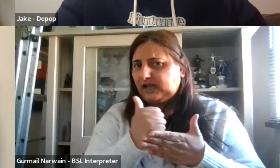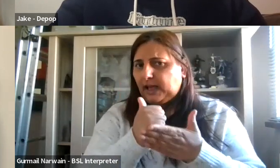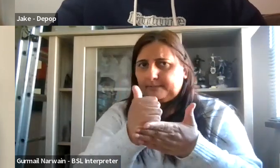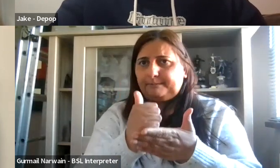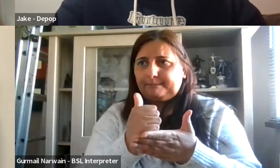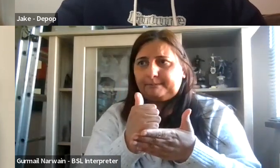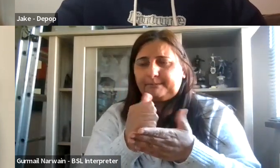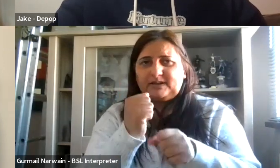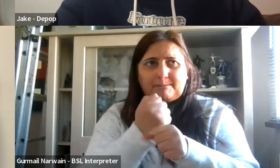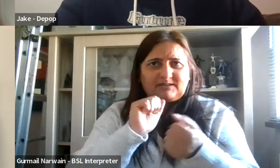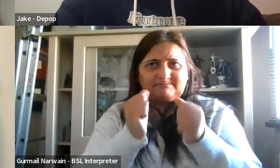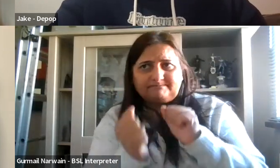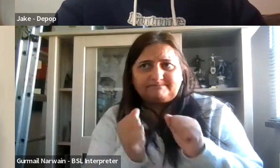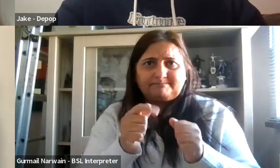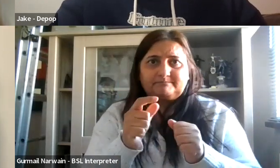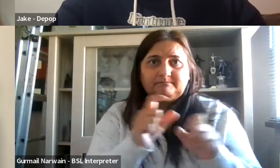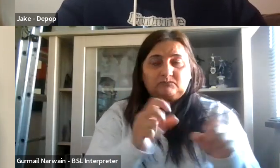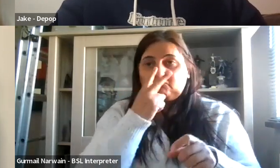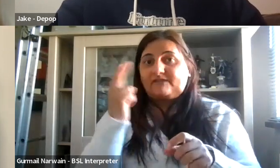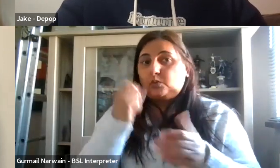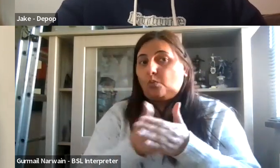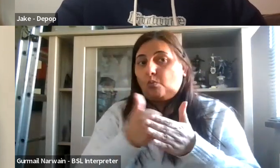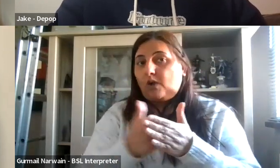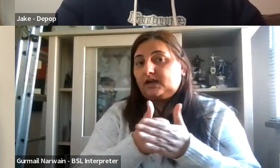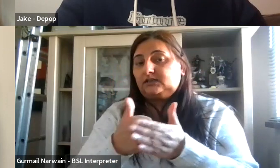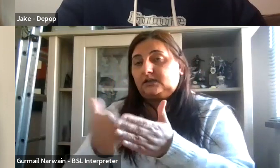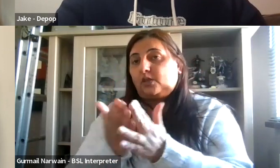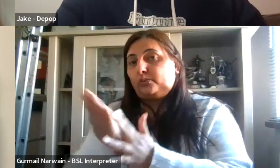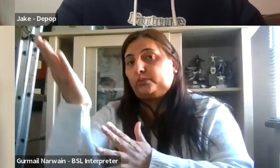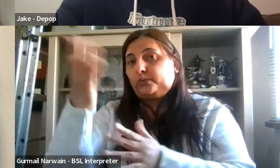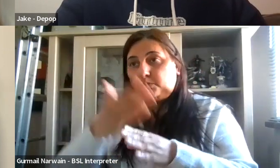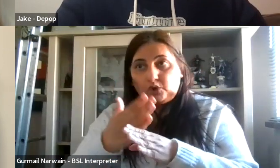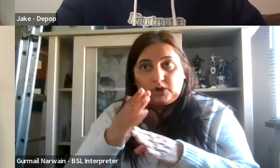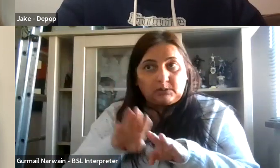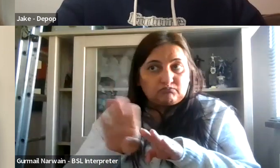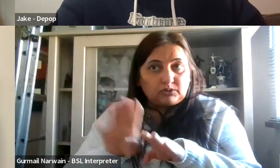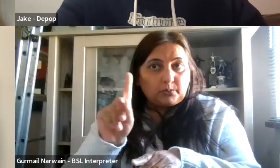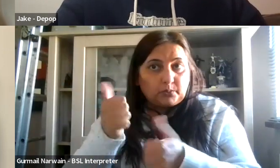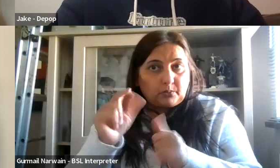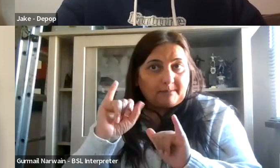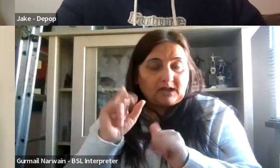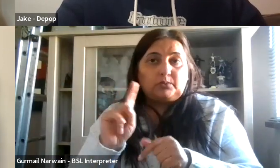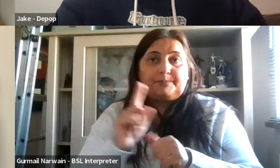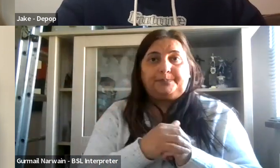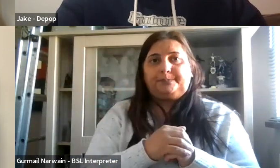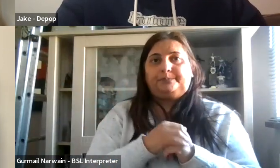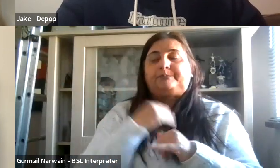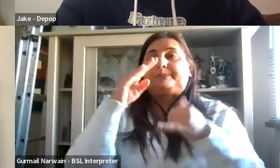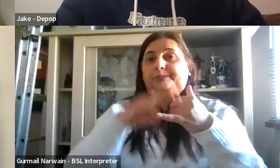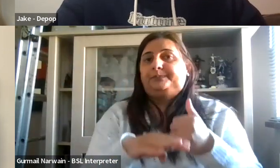adjustments and continue reviewing those and seeing how they're working in practice and then lastly it probably just worth